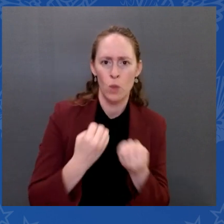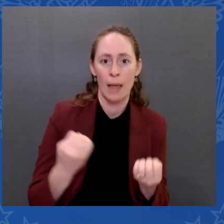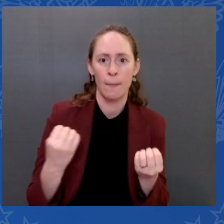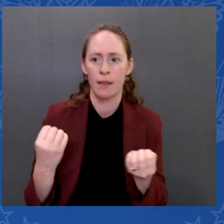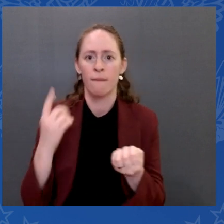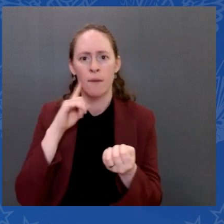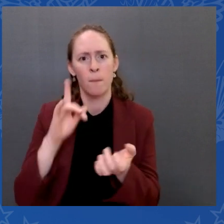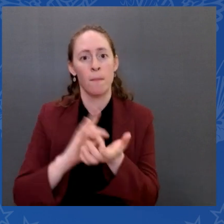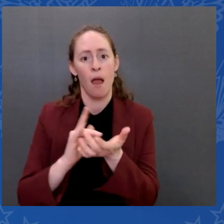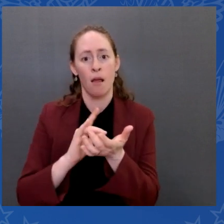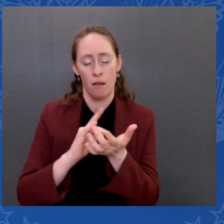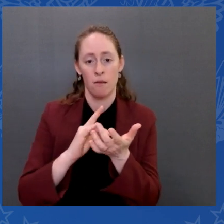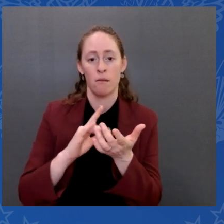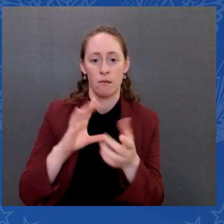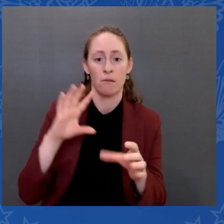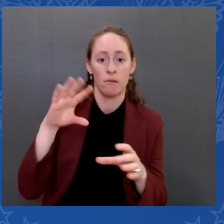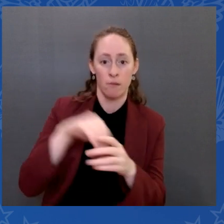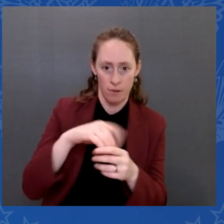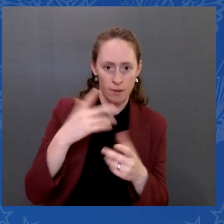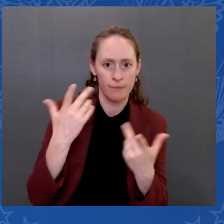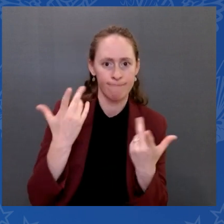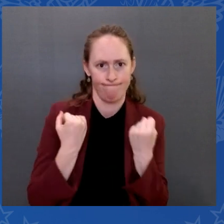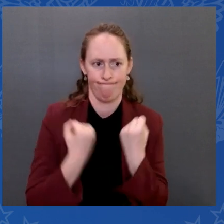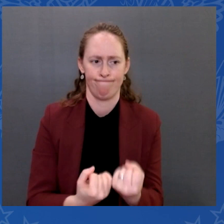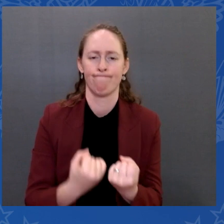Secretary Raimondo was referring to -- that Americans rely on every day.